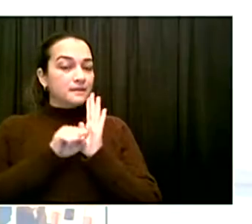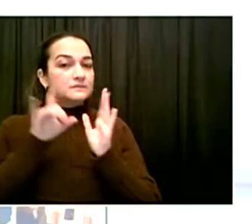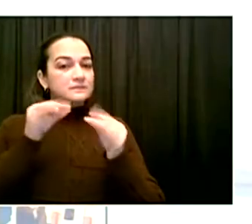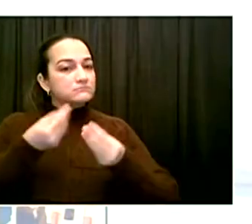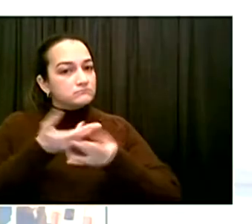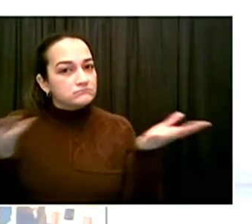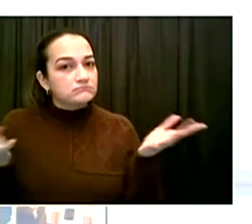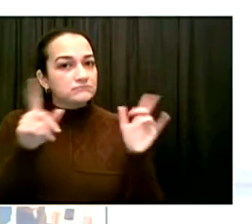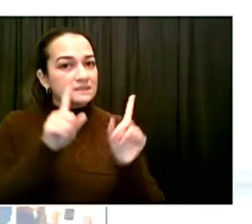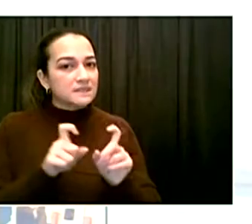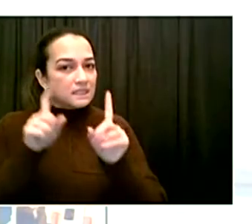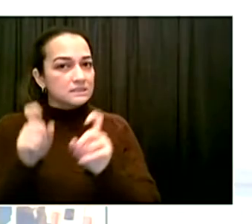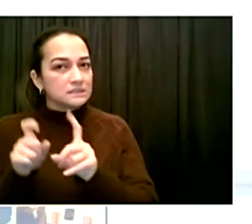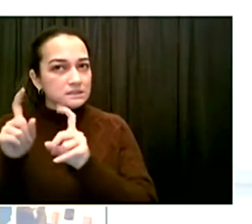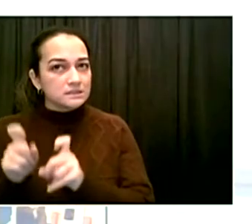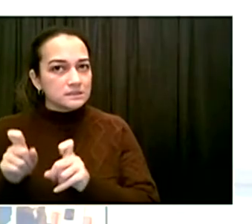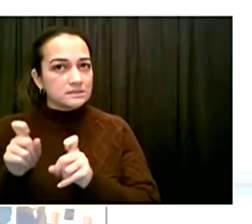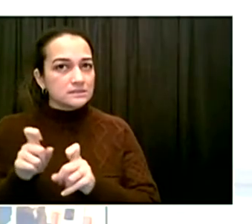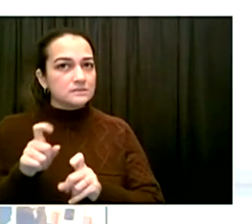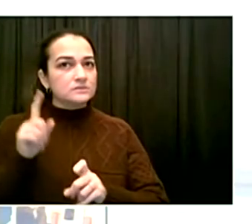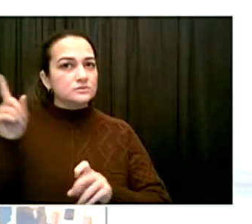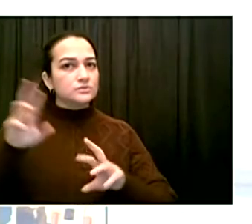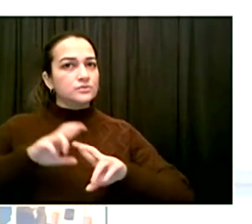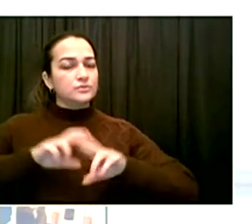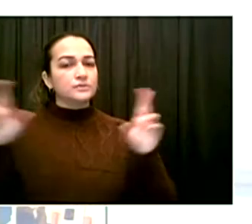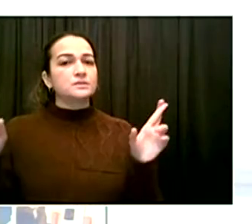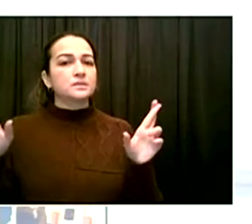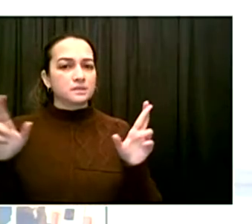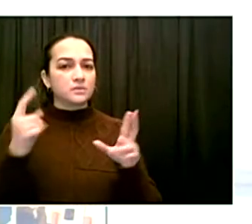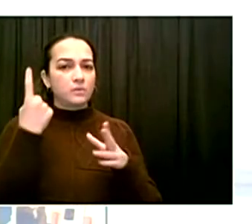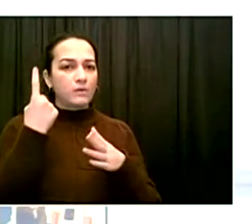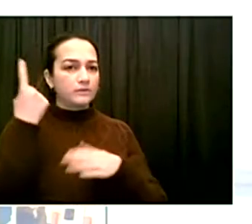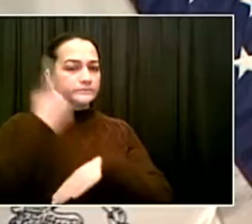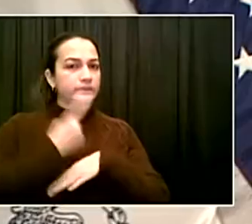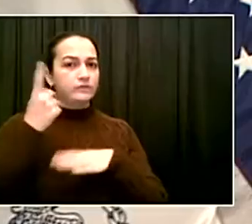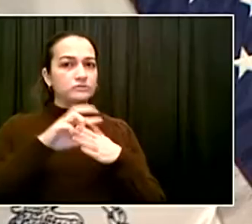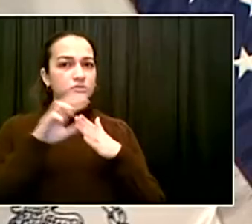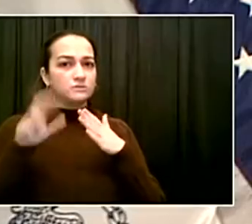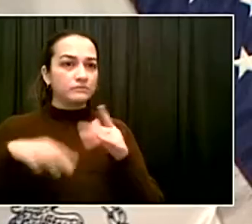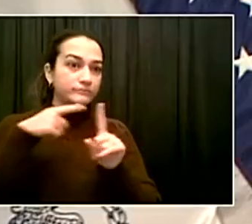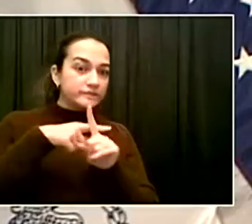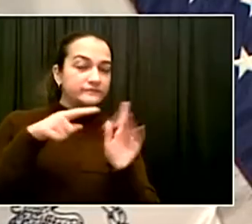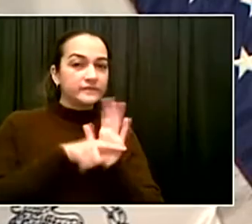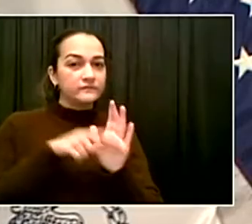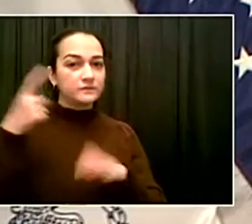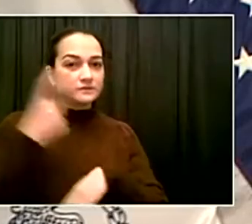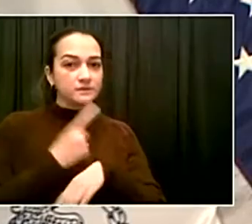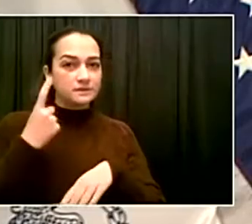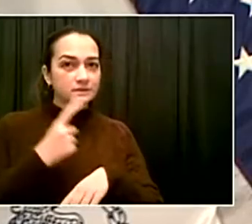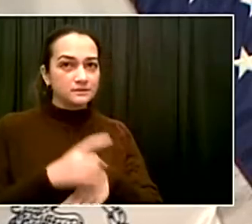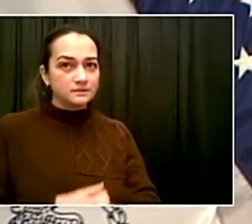EFFICIENT TESTING CENTERS WITH PCR TEST WITH A ONE OR TWO DAY TURNAROUND. SOME OF THOSE WERE DRIVE-